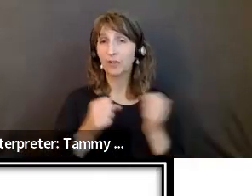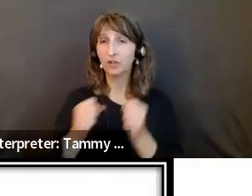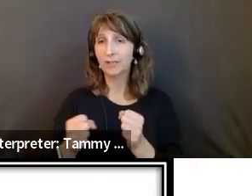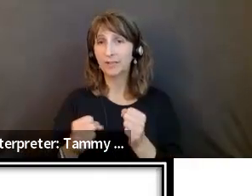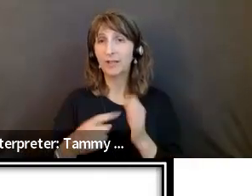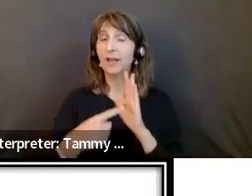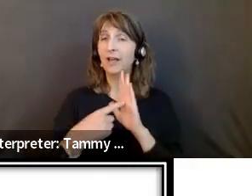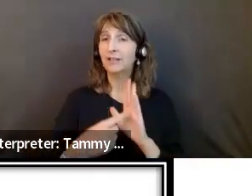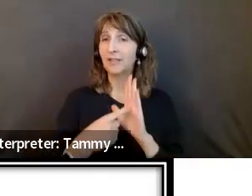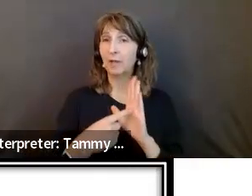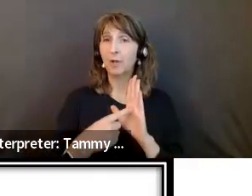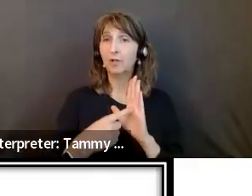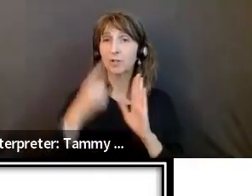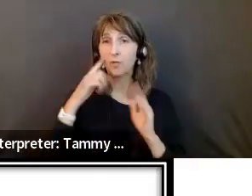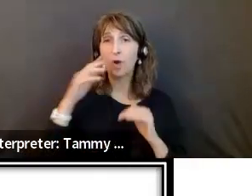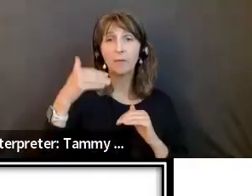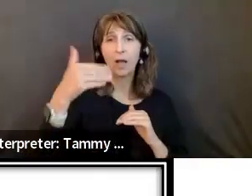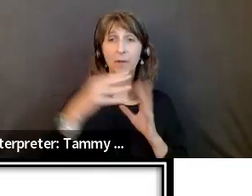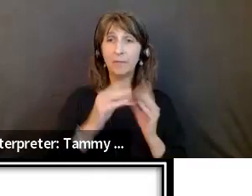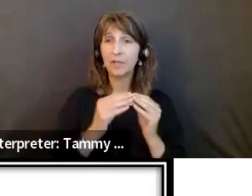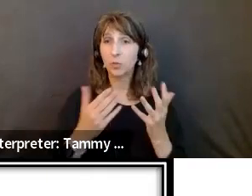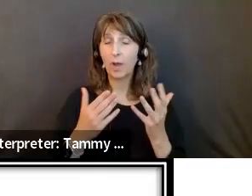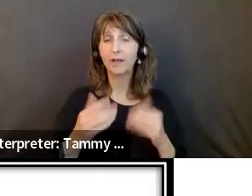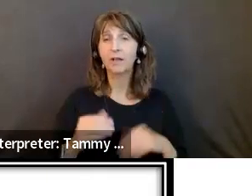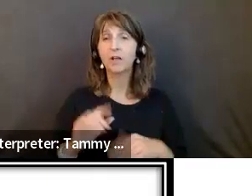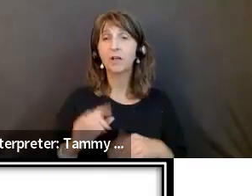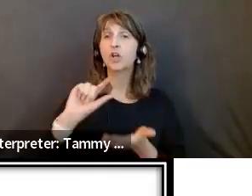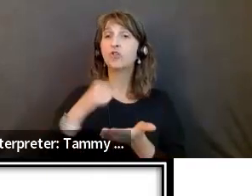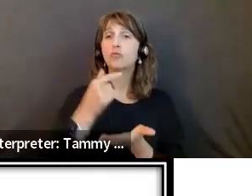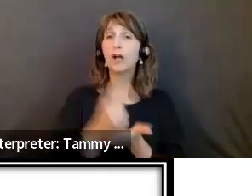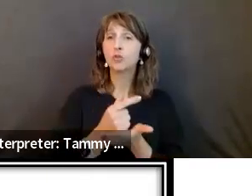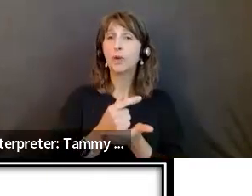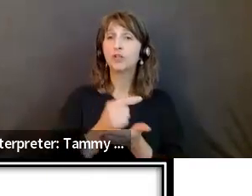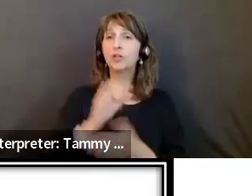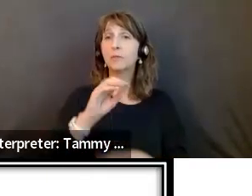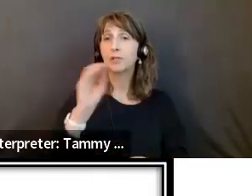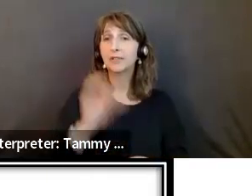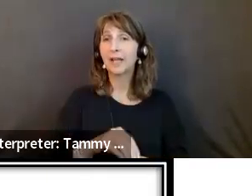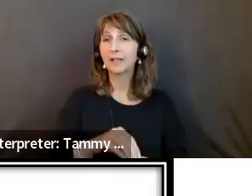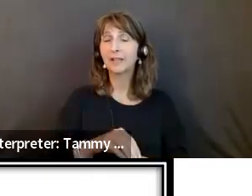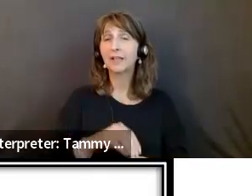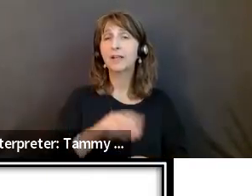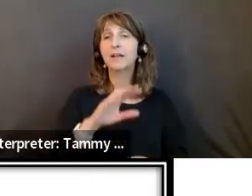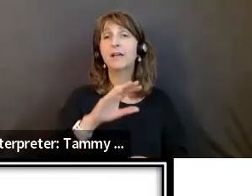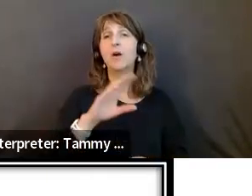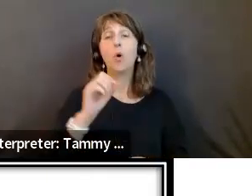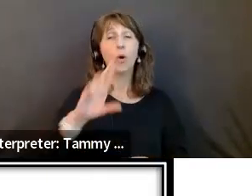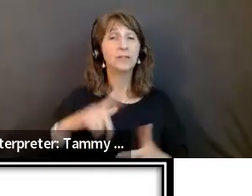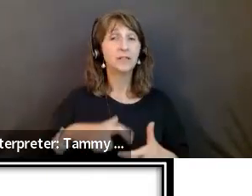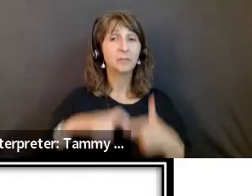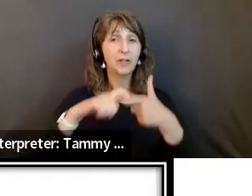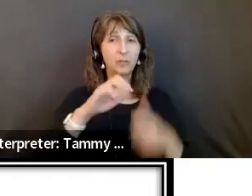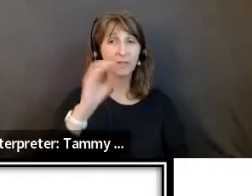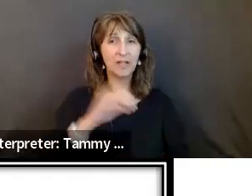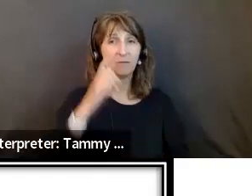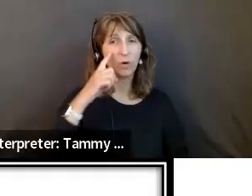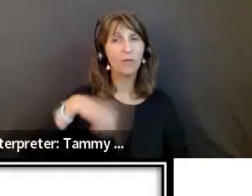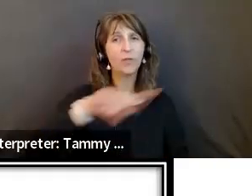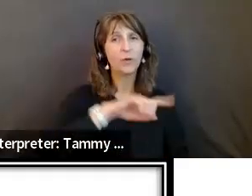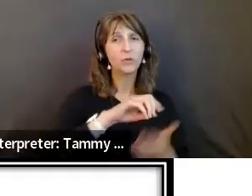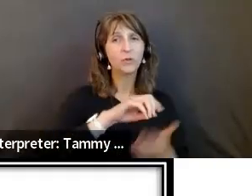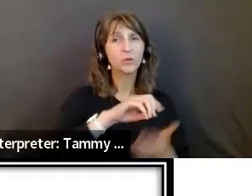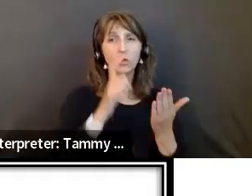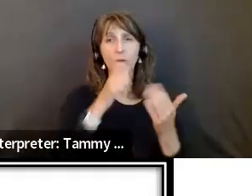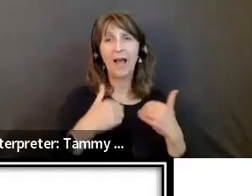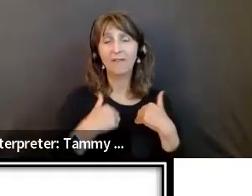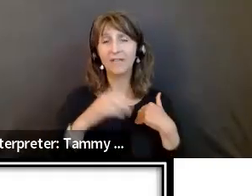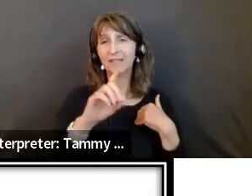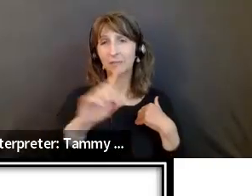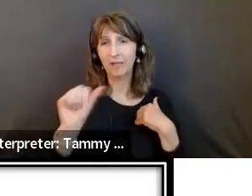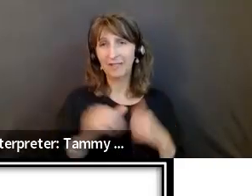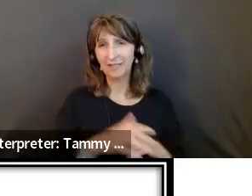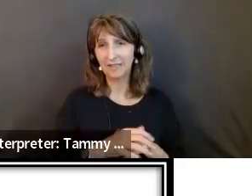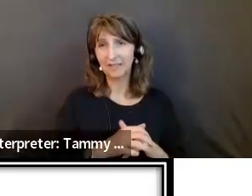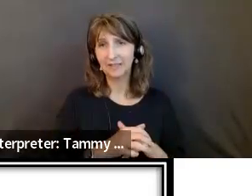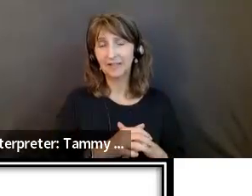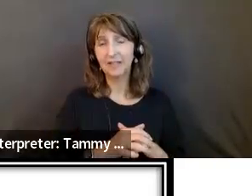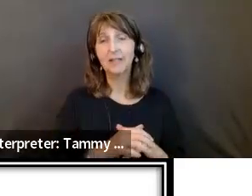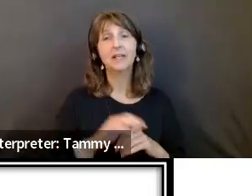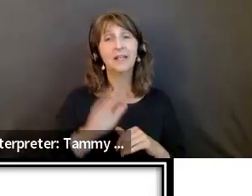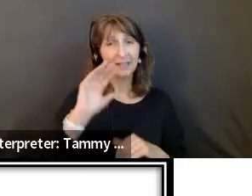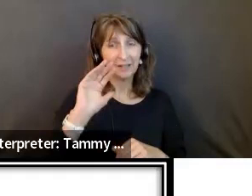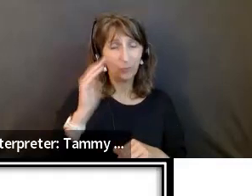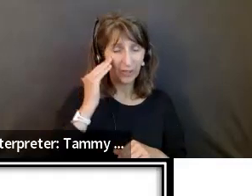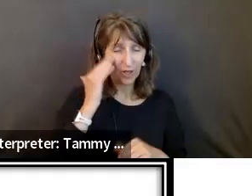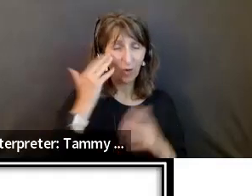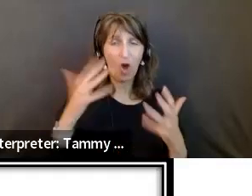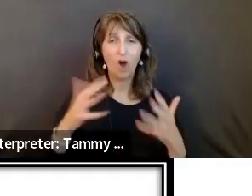Among students with disabilities, for example. We know that there's a disparity in inequity there, where there's higher rates of suspension among that particular group.